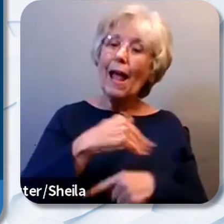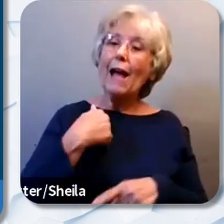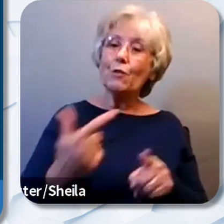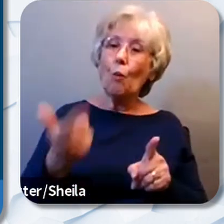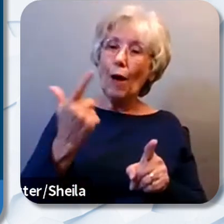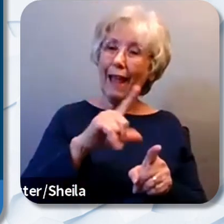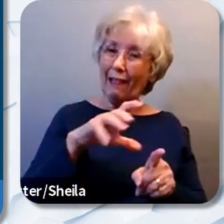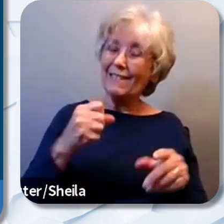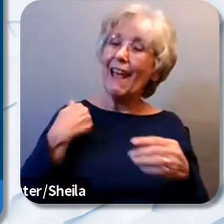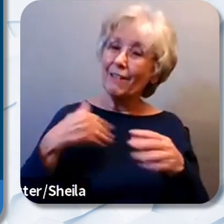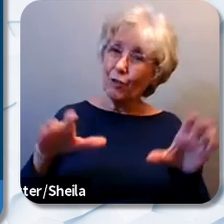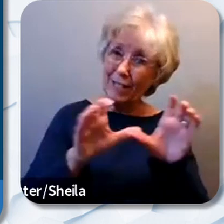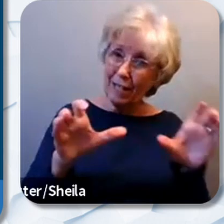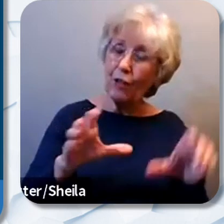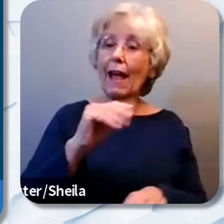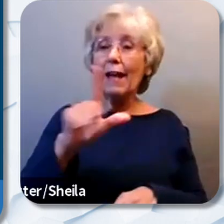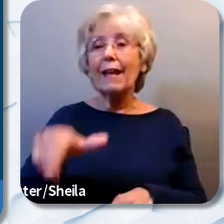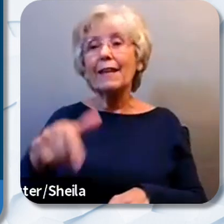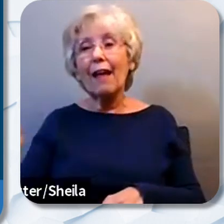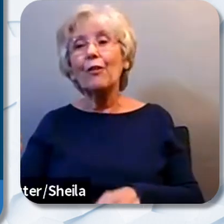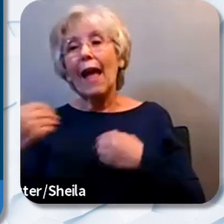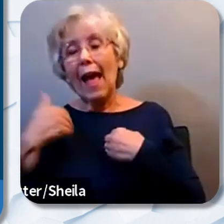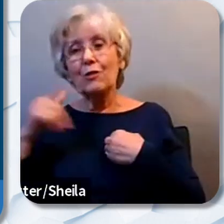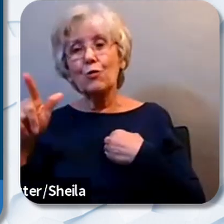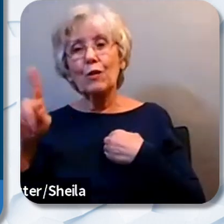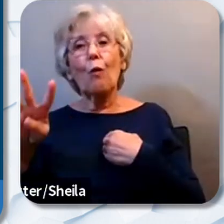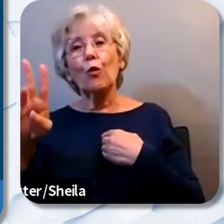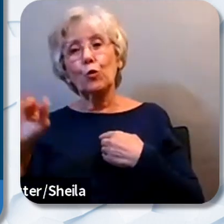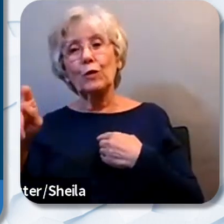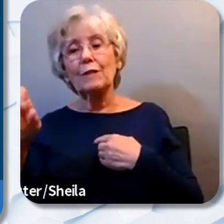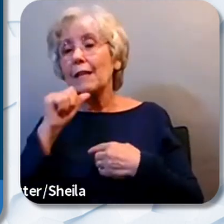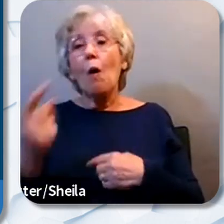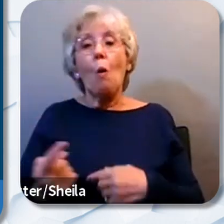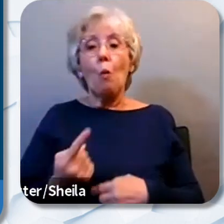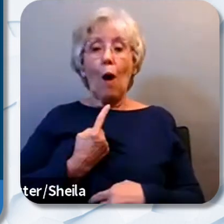credentialed and another, who has the 24 units, rather than one person having to have it all.